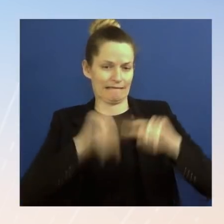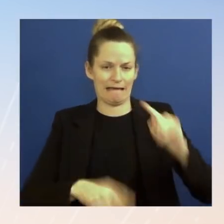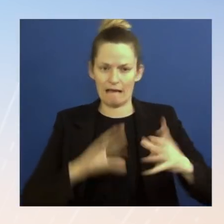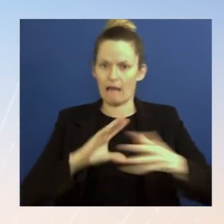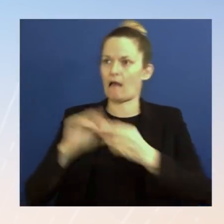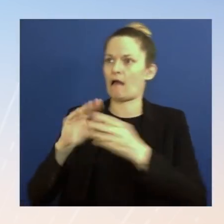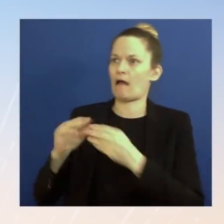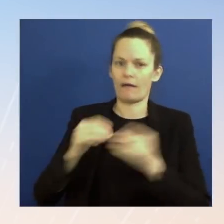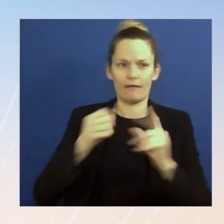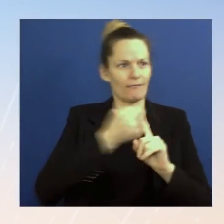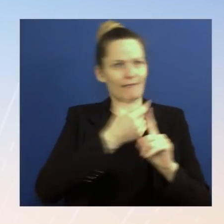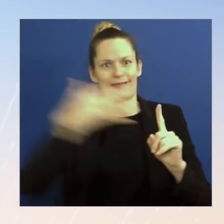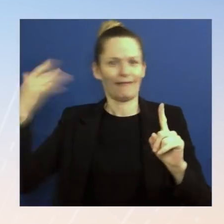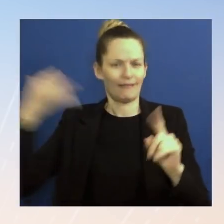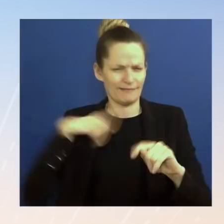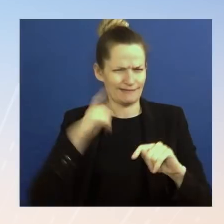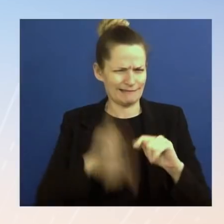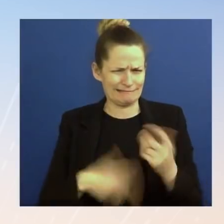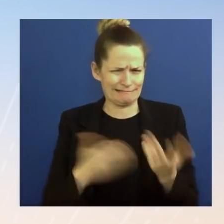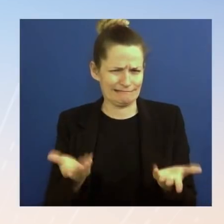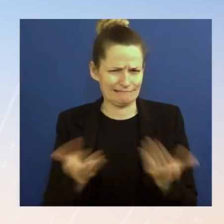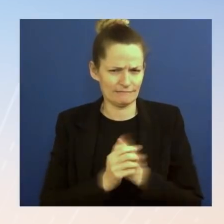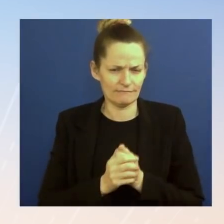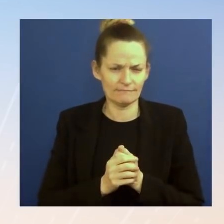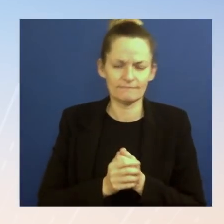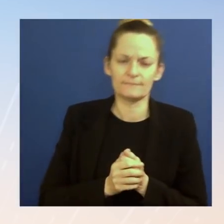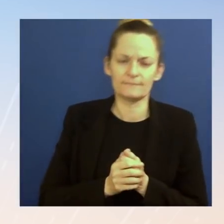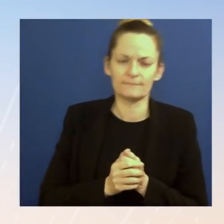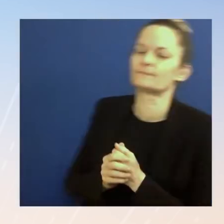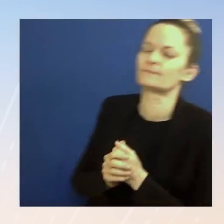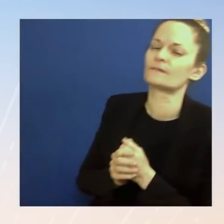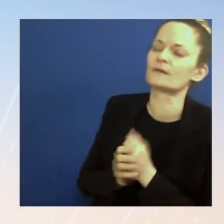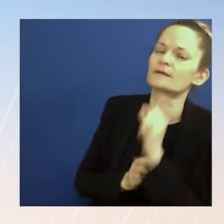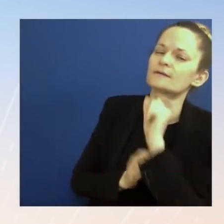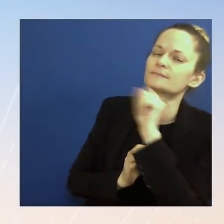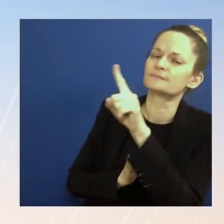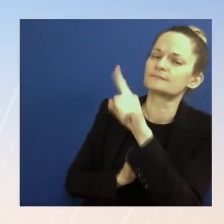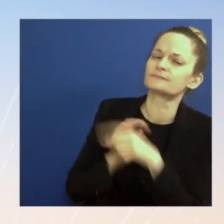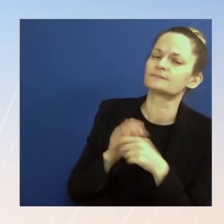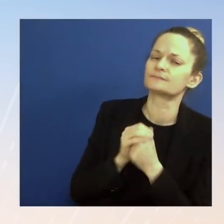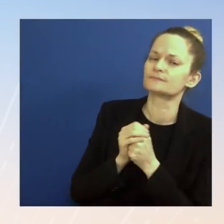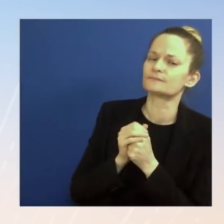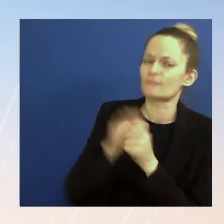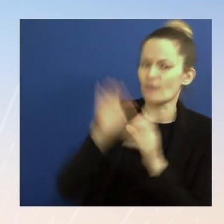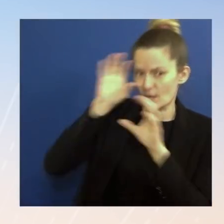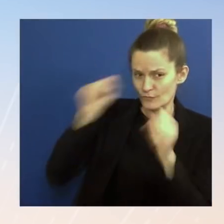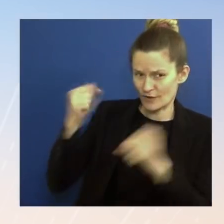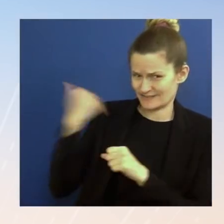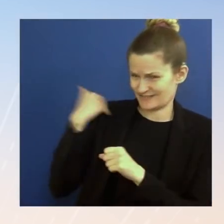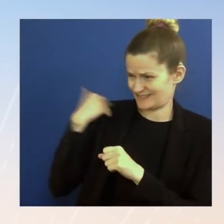The Press: Thanks, Jen. The President said back in February that the U.S. would respond forcefully if Americans were targeted in Ukraine.